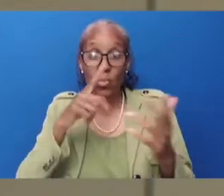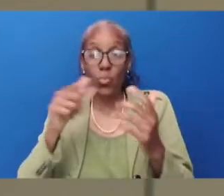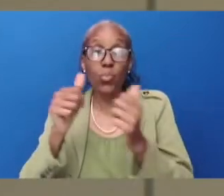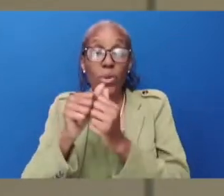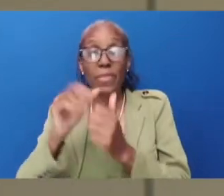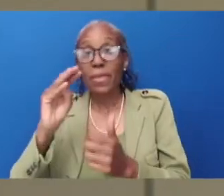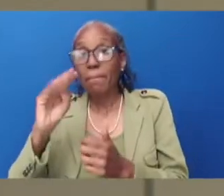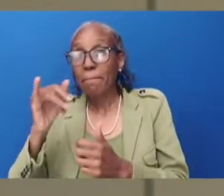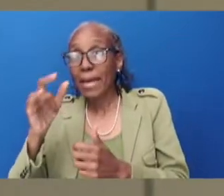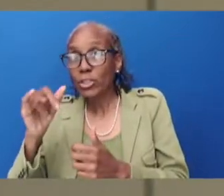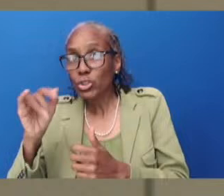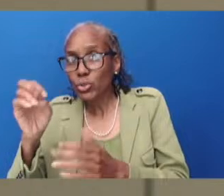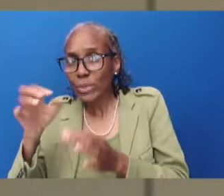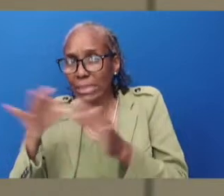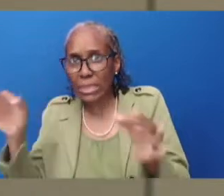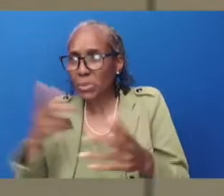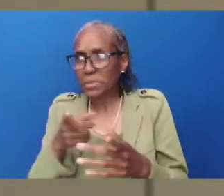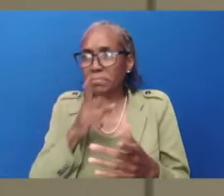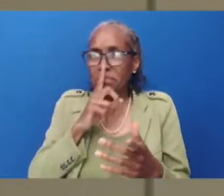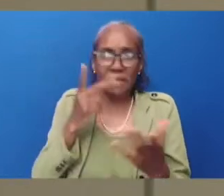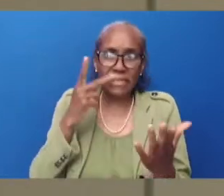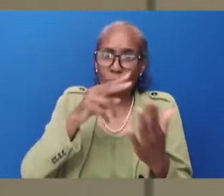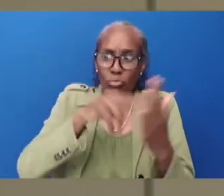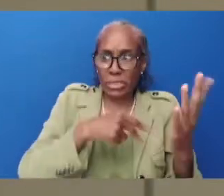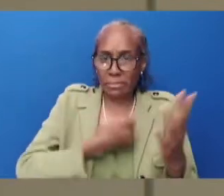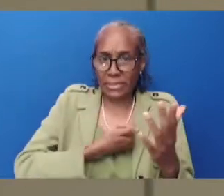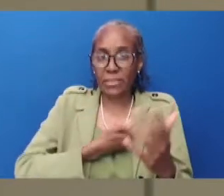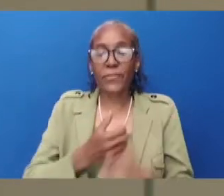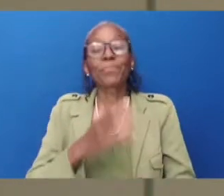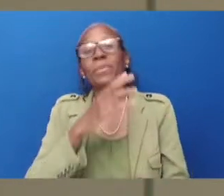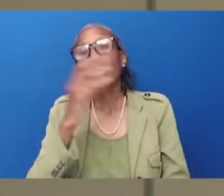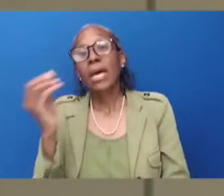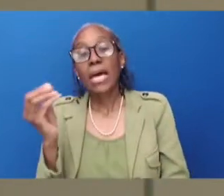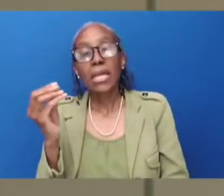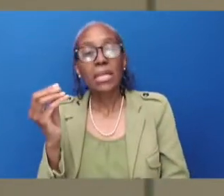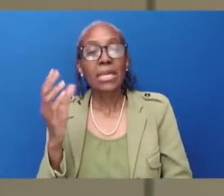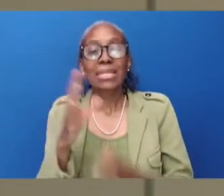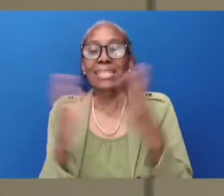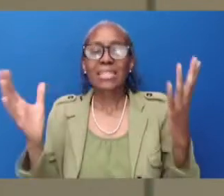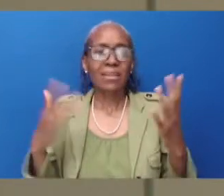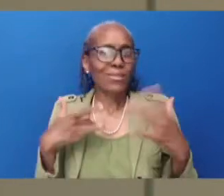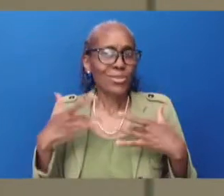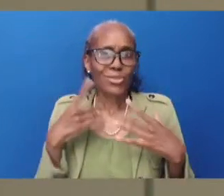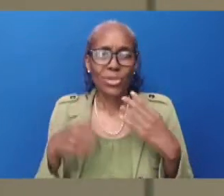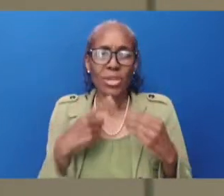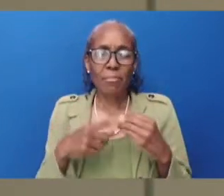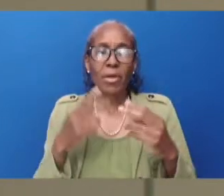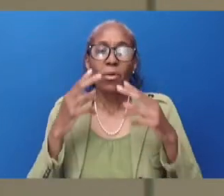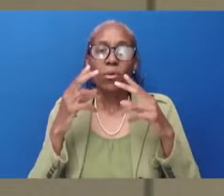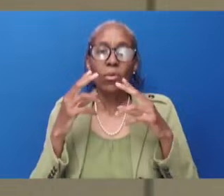I HAVEN'T SEEN IT YET, SO I